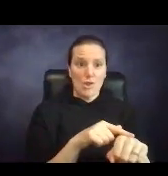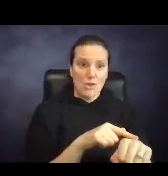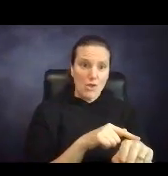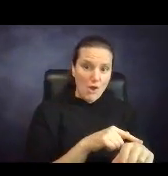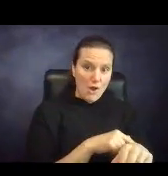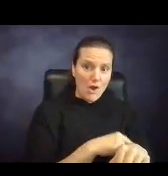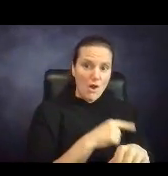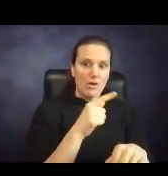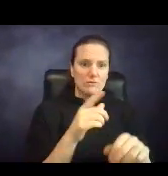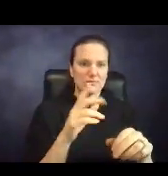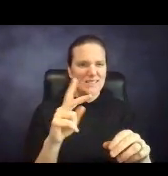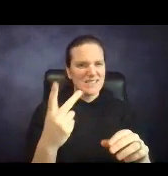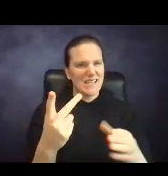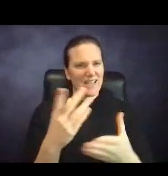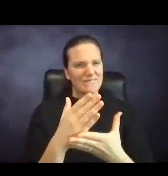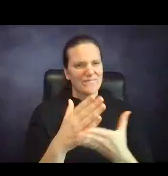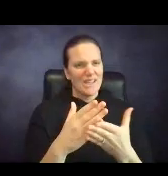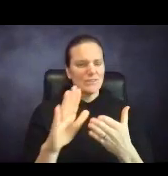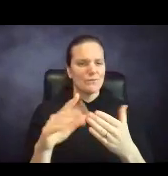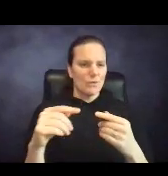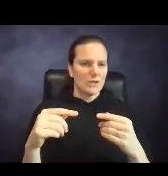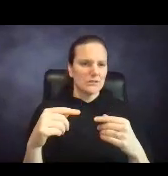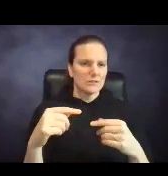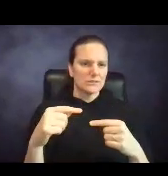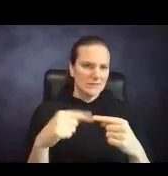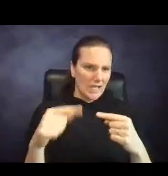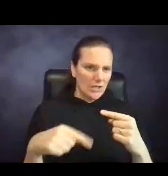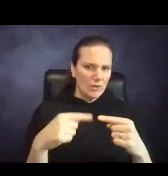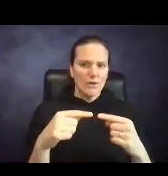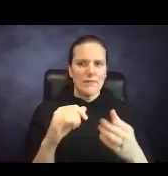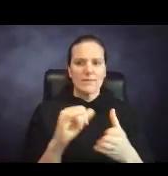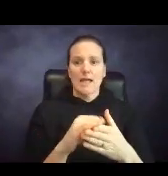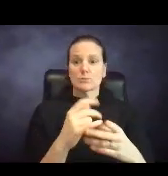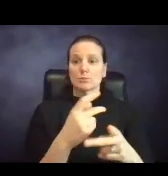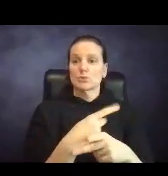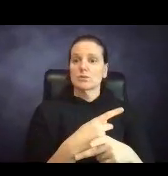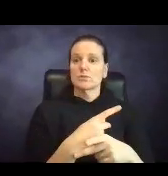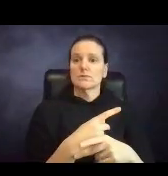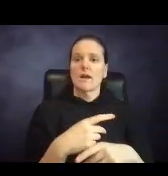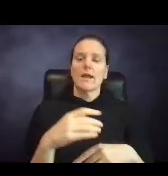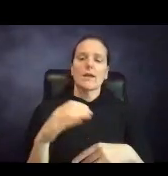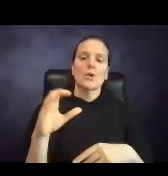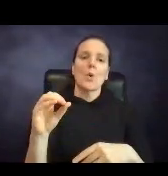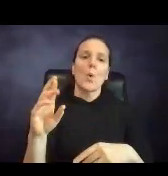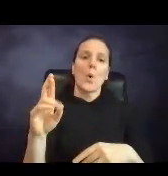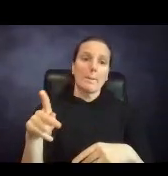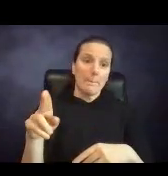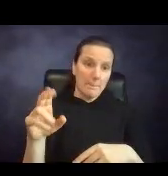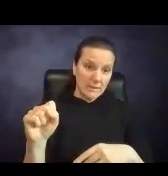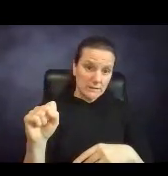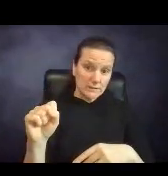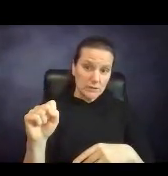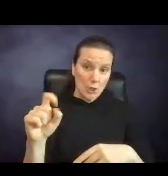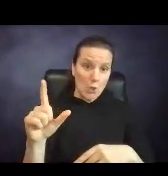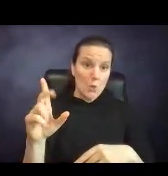which is the second phase of your, of your cycle and it's produced by the corpus lutetium. So your body, sorry about that.